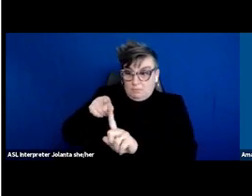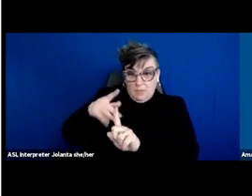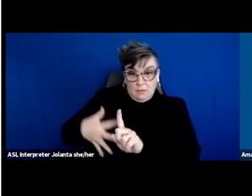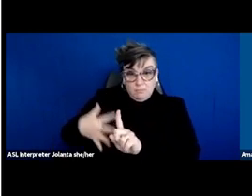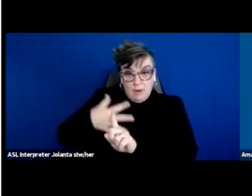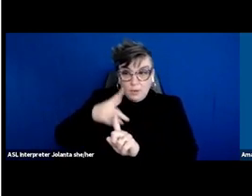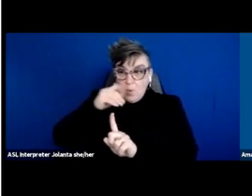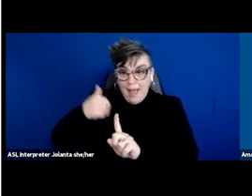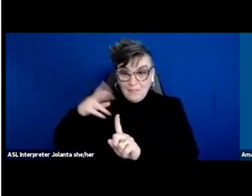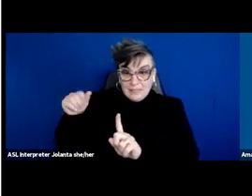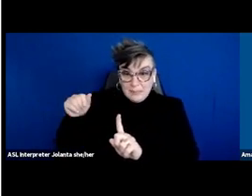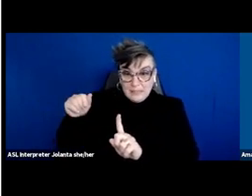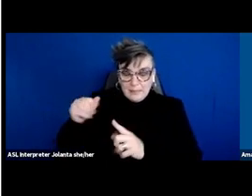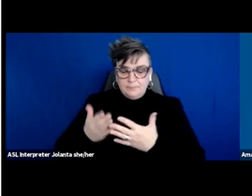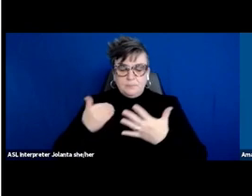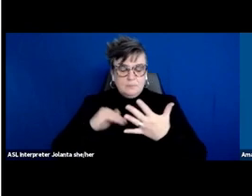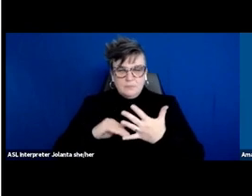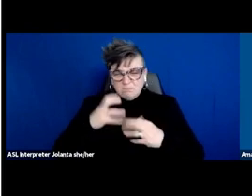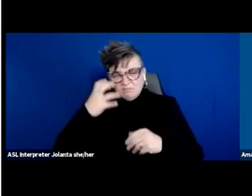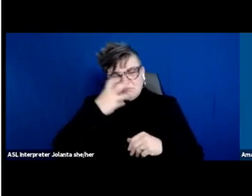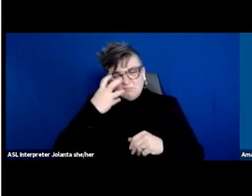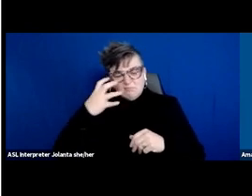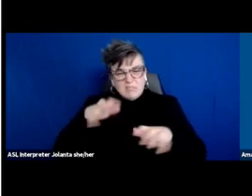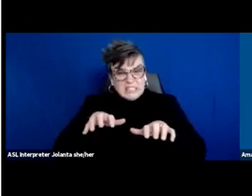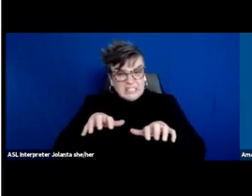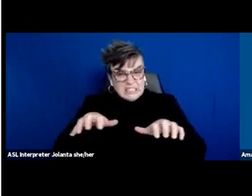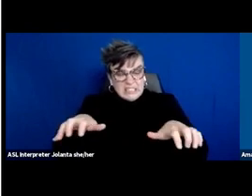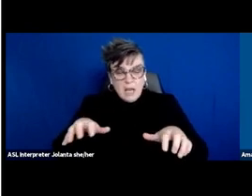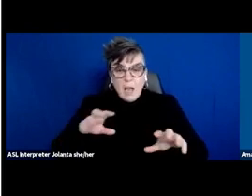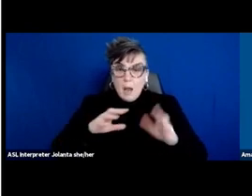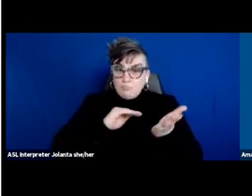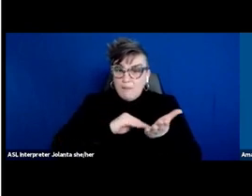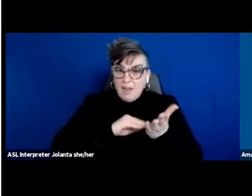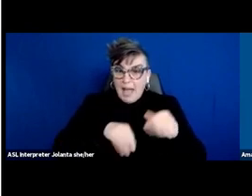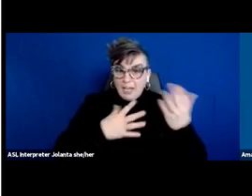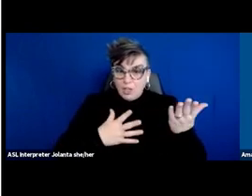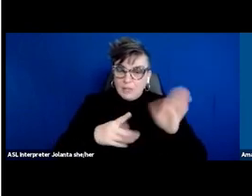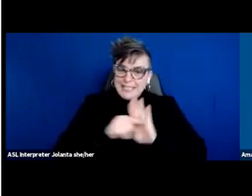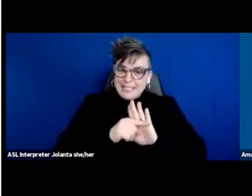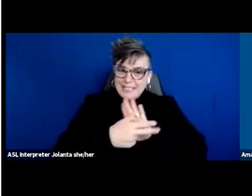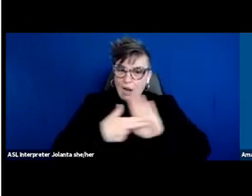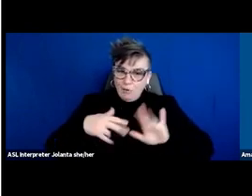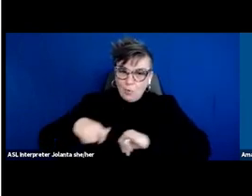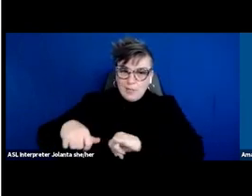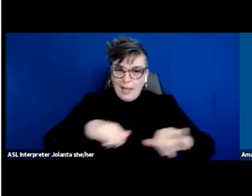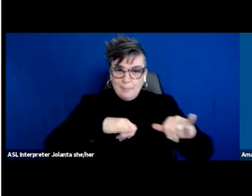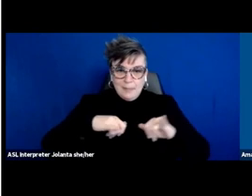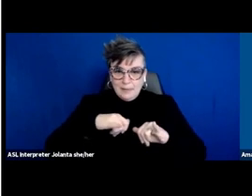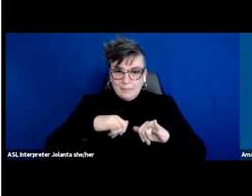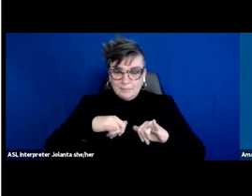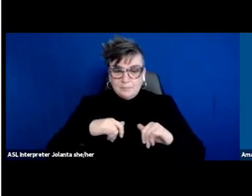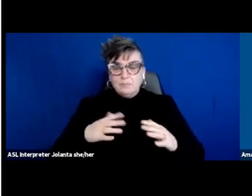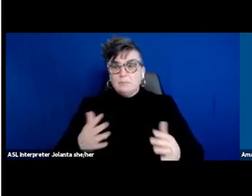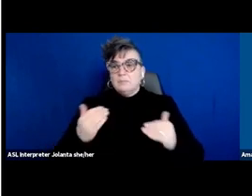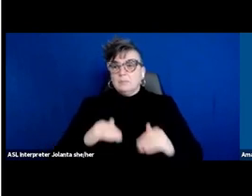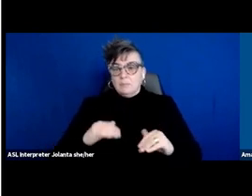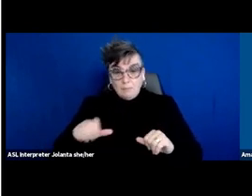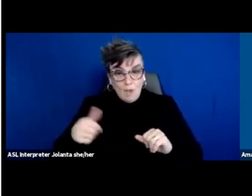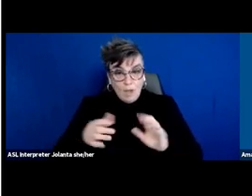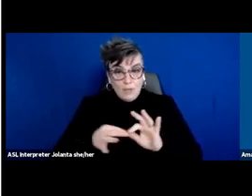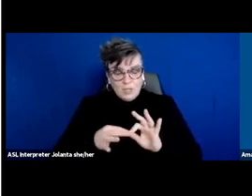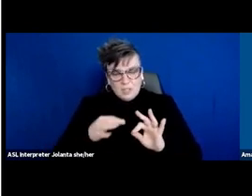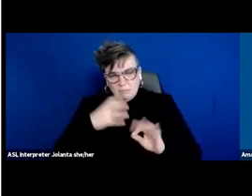The magnitude and prevalence of provider stereotyping. "How amazing the women were that openly shared